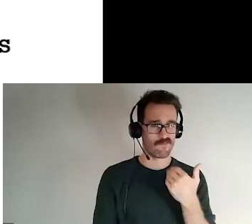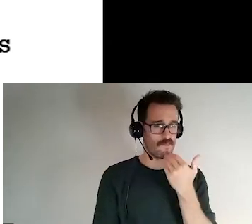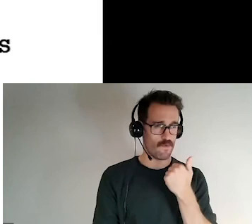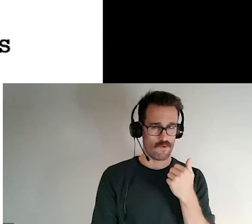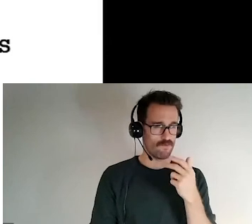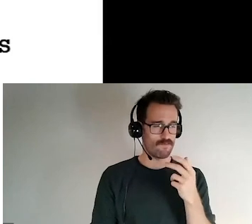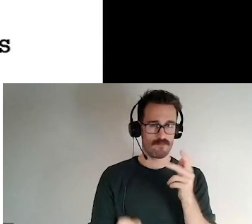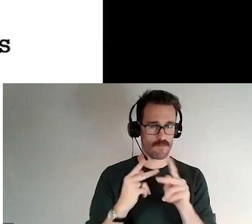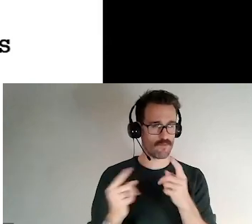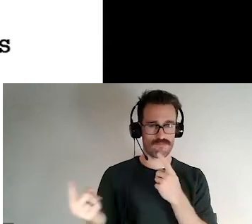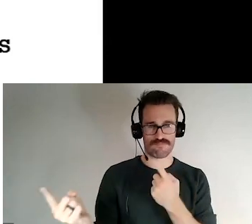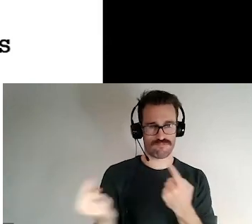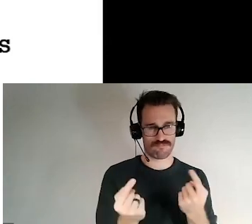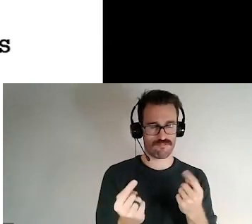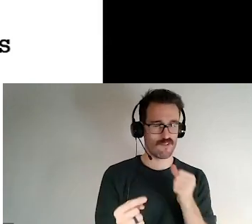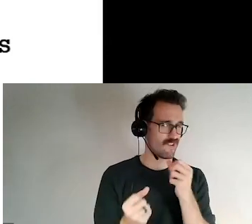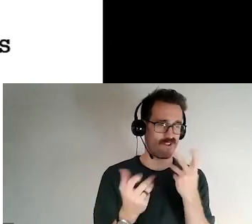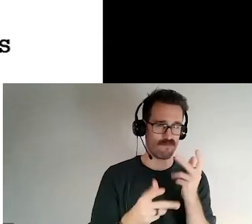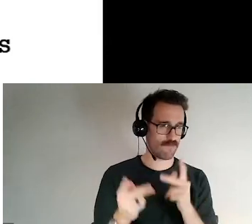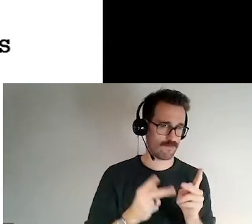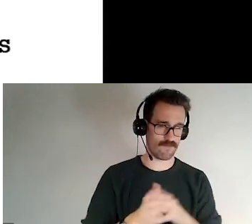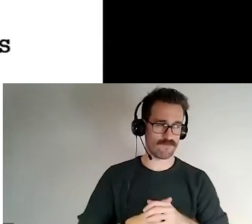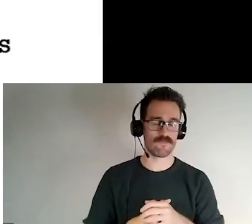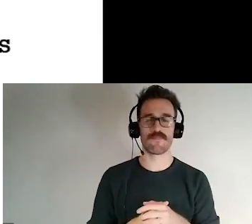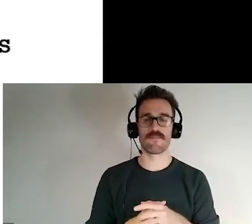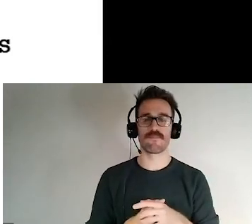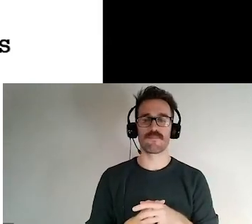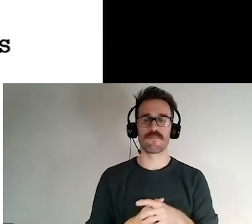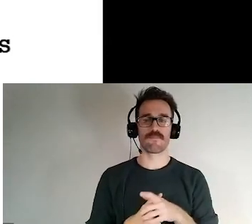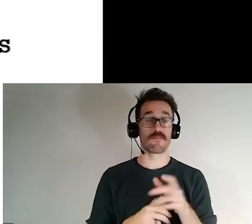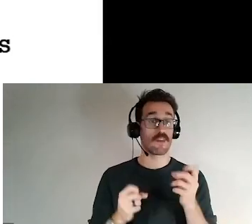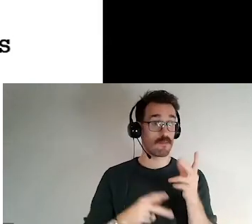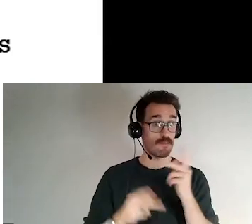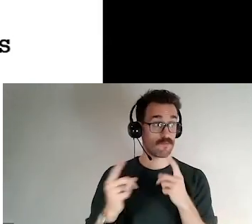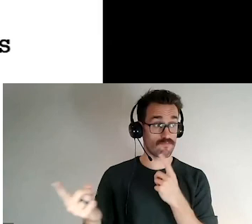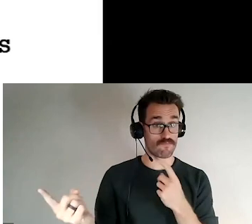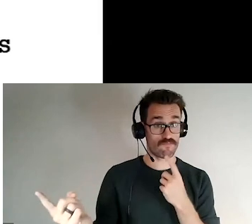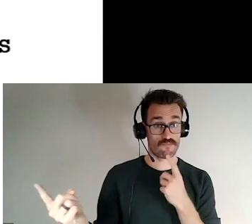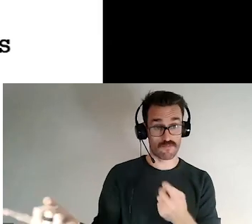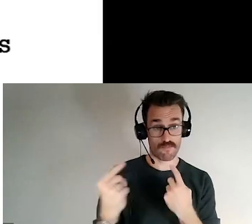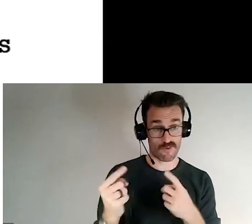resources but in terms of the people who responded to the survey the results were quite positive. 99%